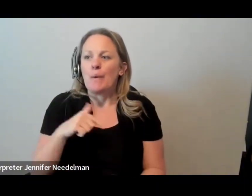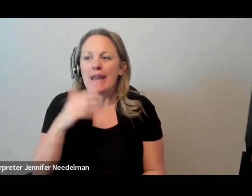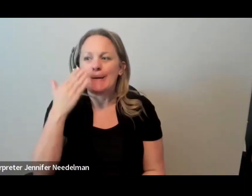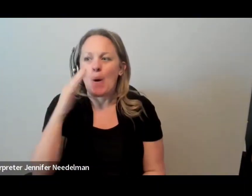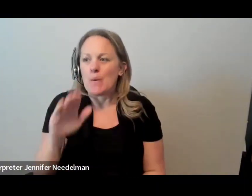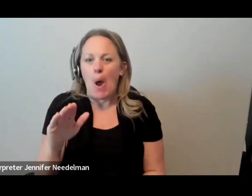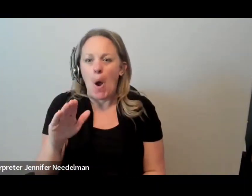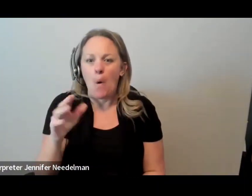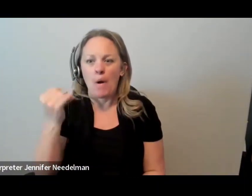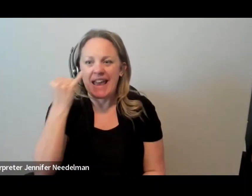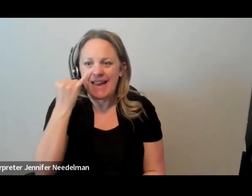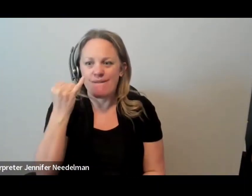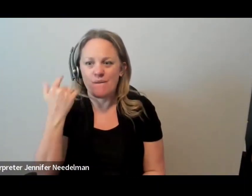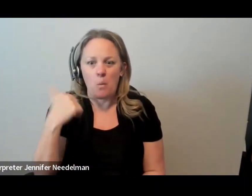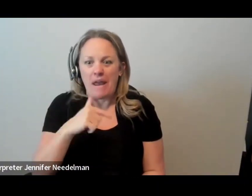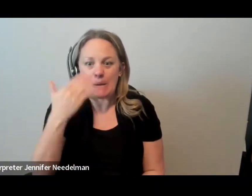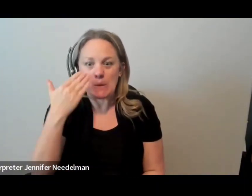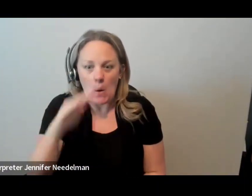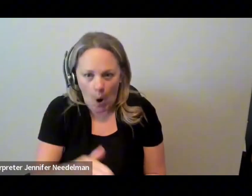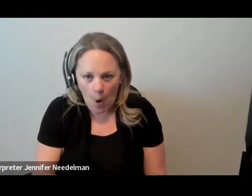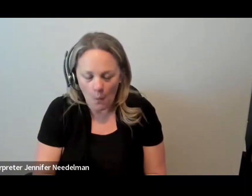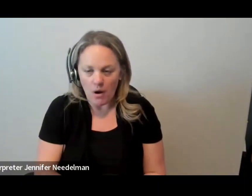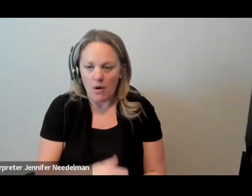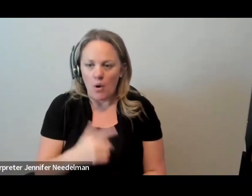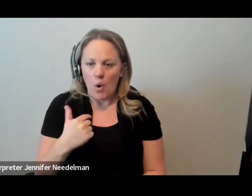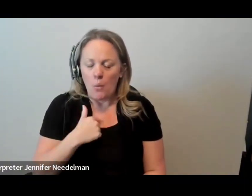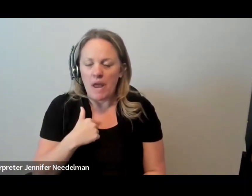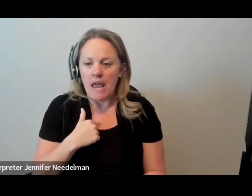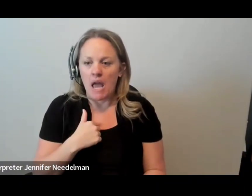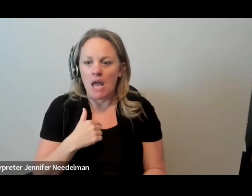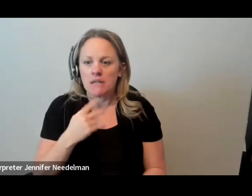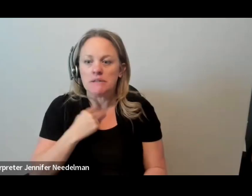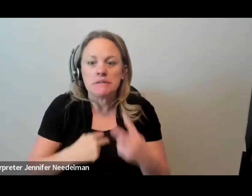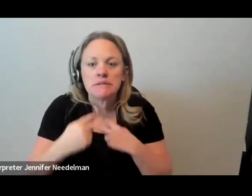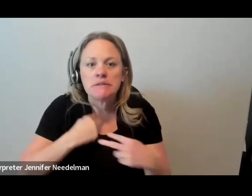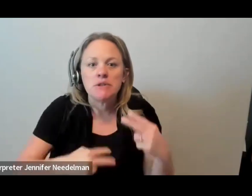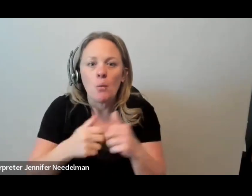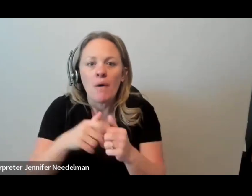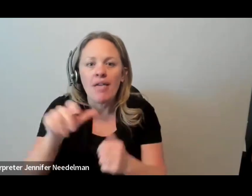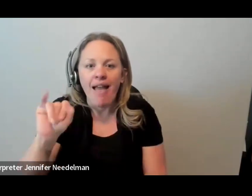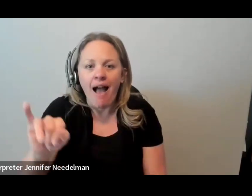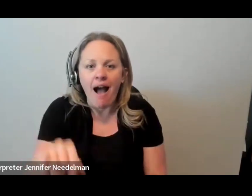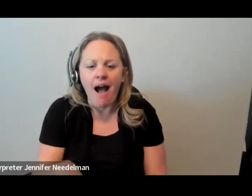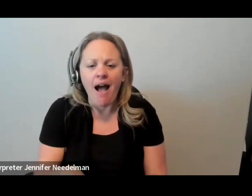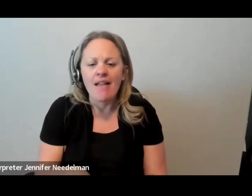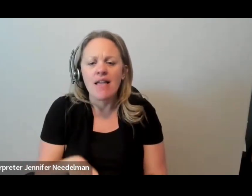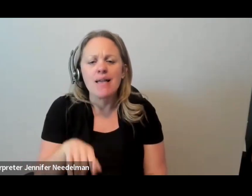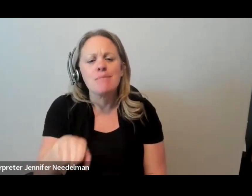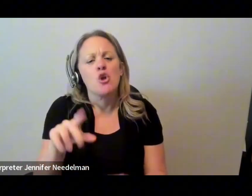and we get so caught up in AI, but when you mentioned, was it you Kelsey, about getting back